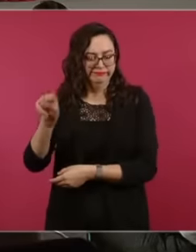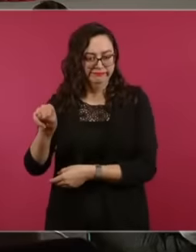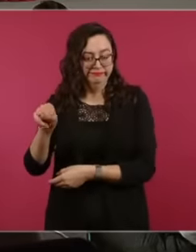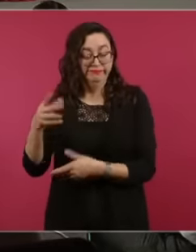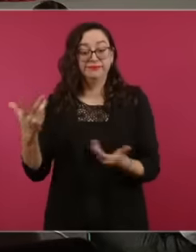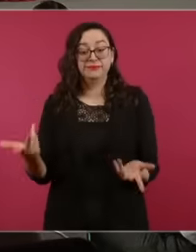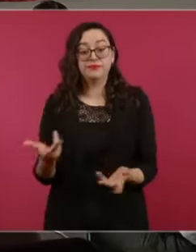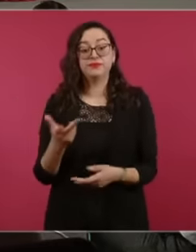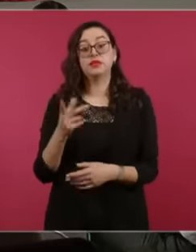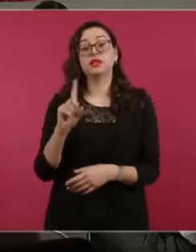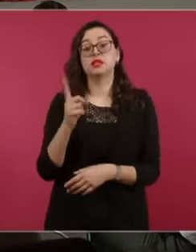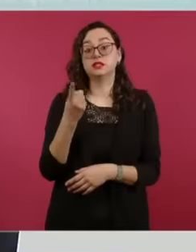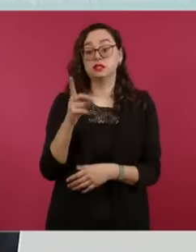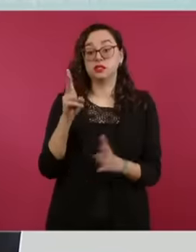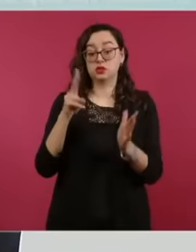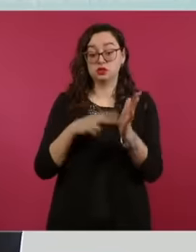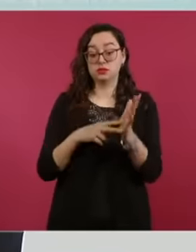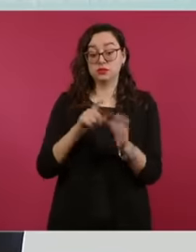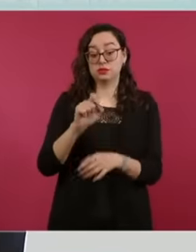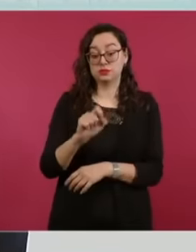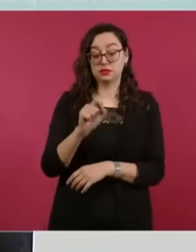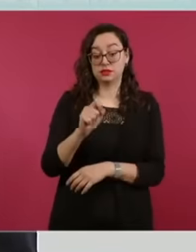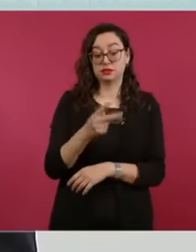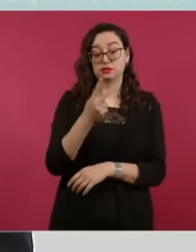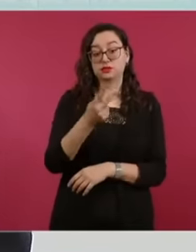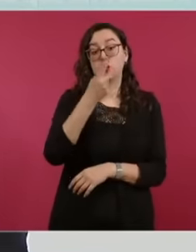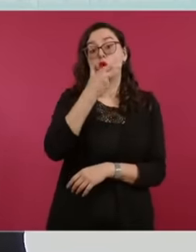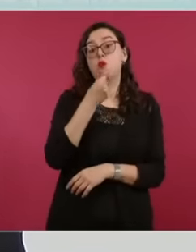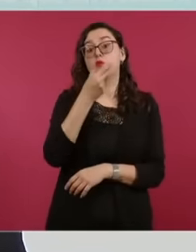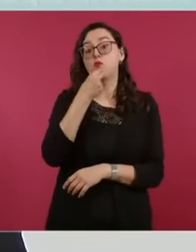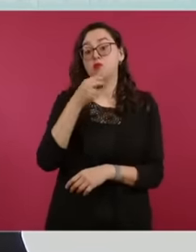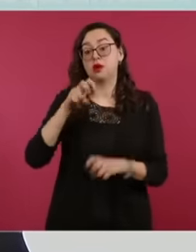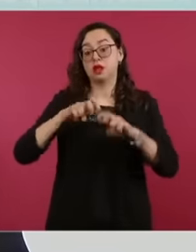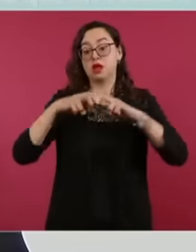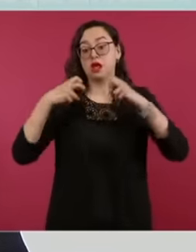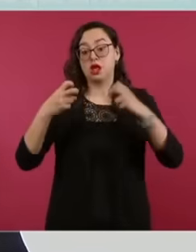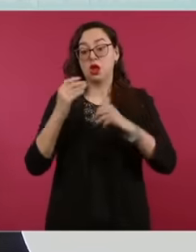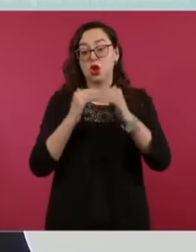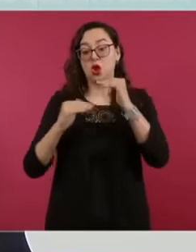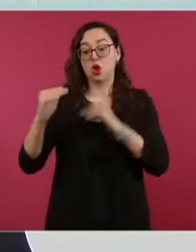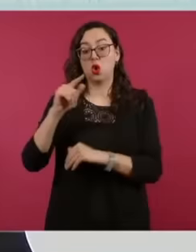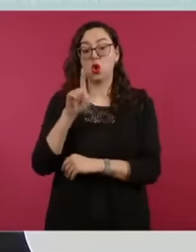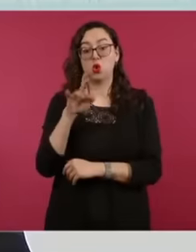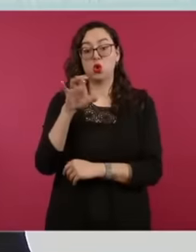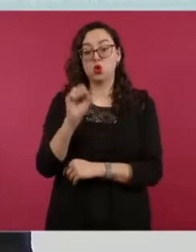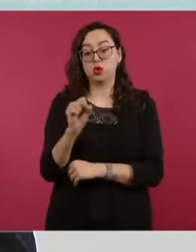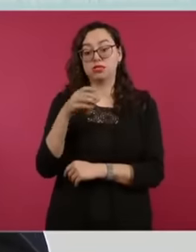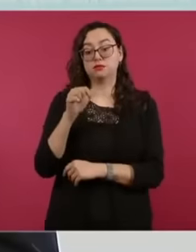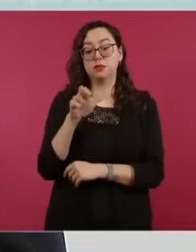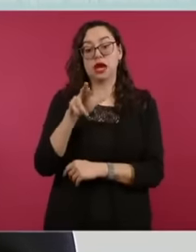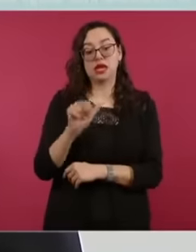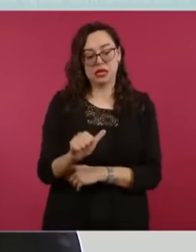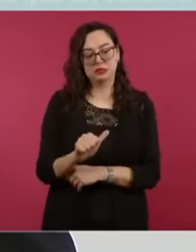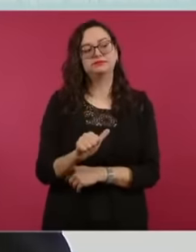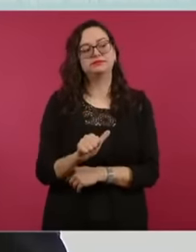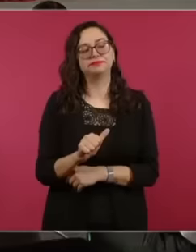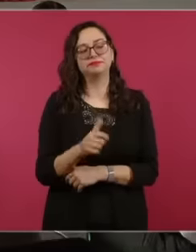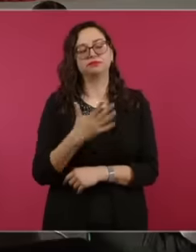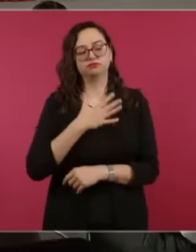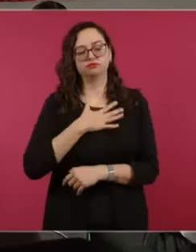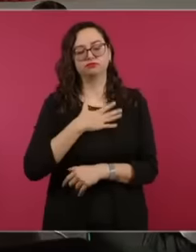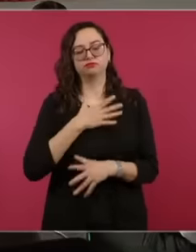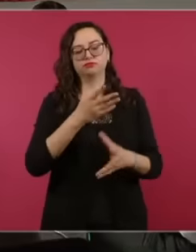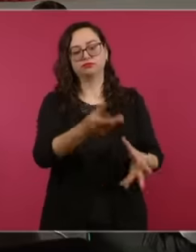2022, Minister Luis María Aguilar Morales endorsed the company's request to appeal